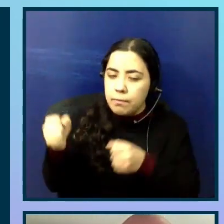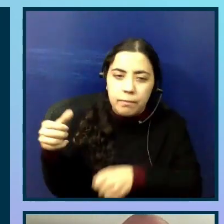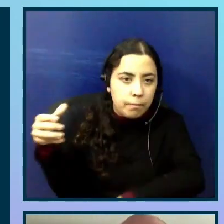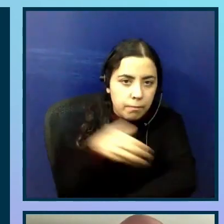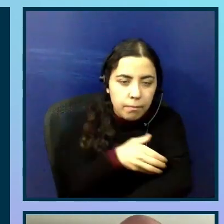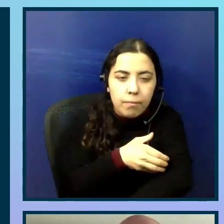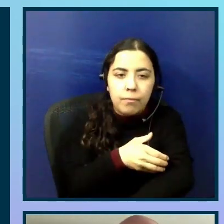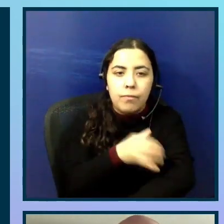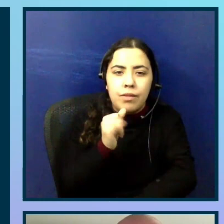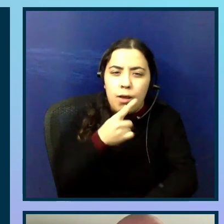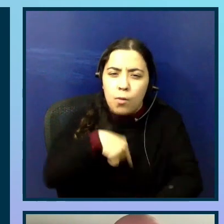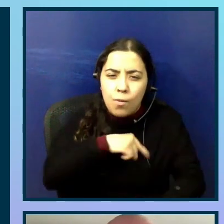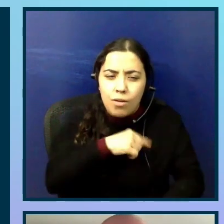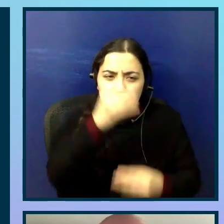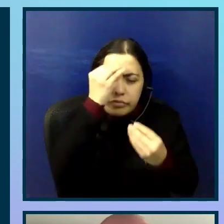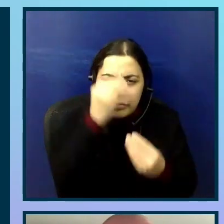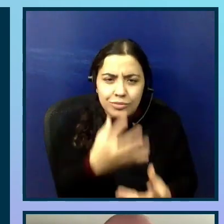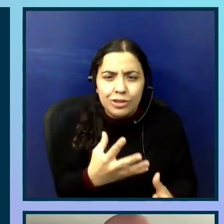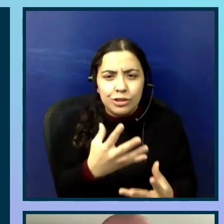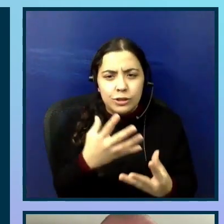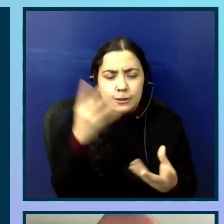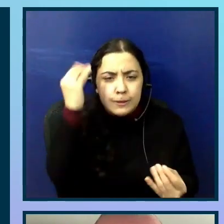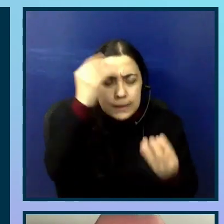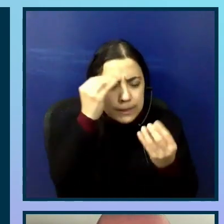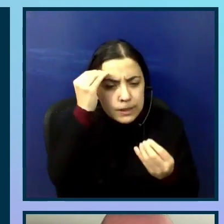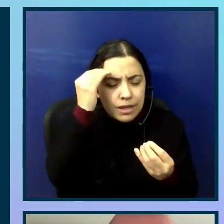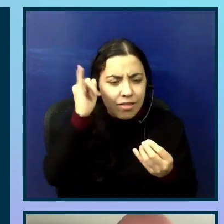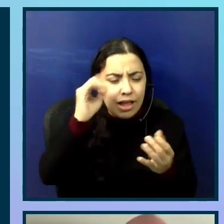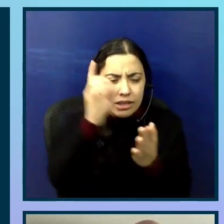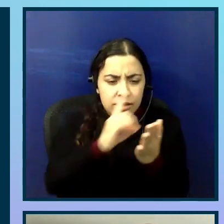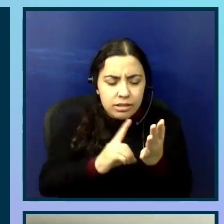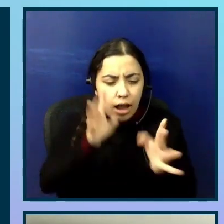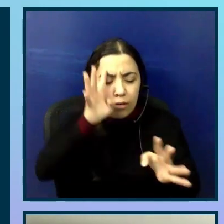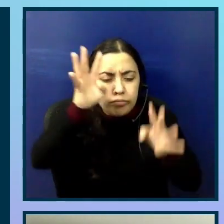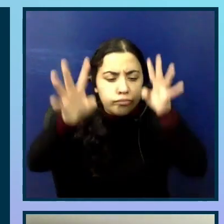it helps stimulate the design process and the exploration process.